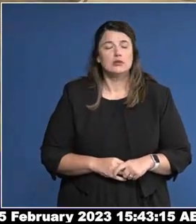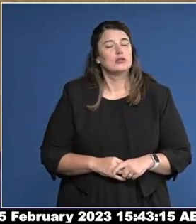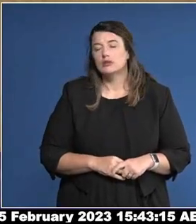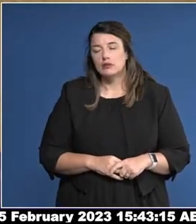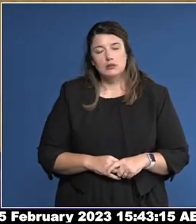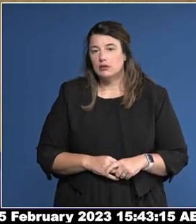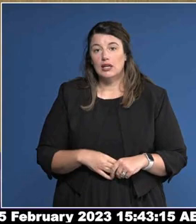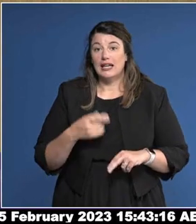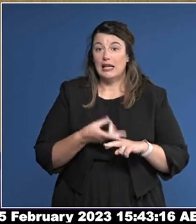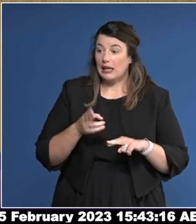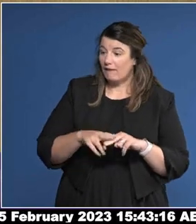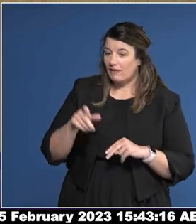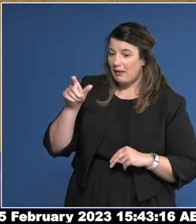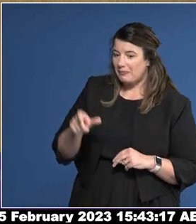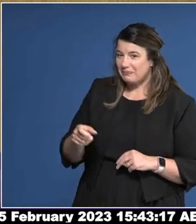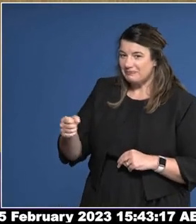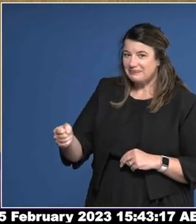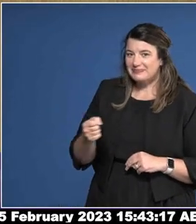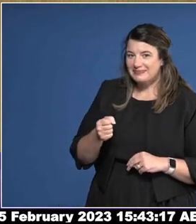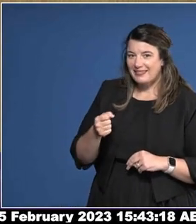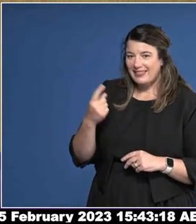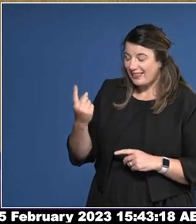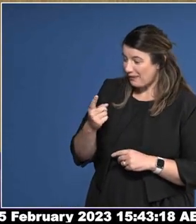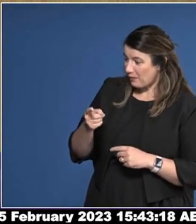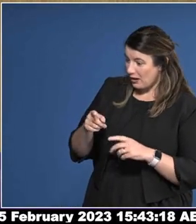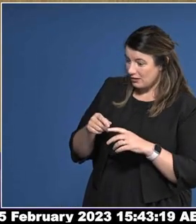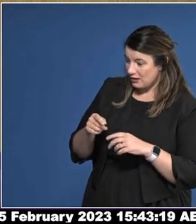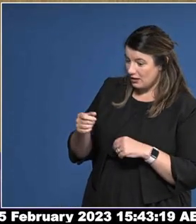significantly breached someone's human rights and acted outside of the policies of